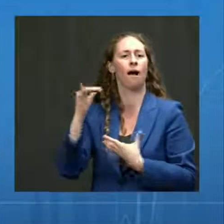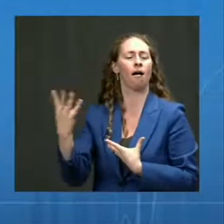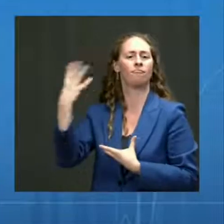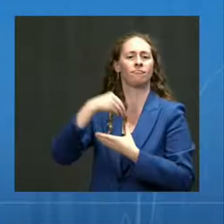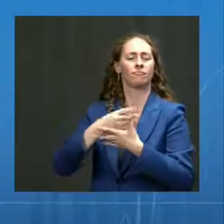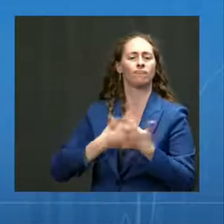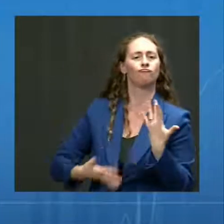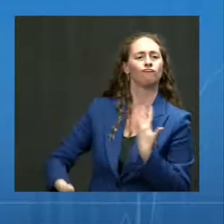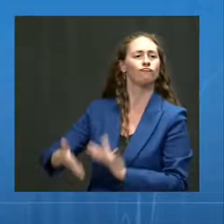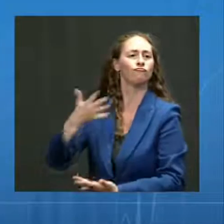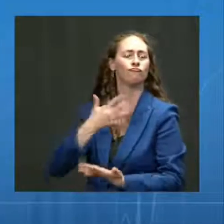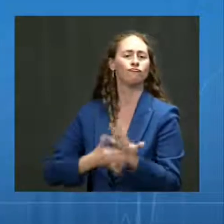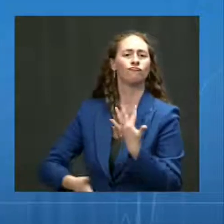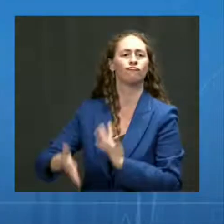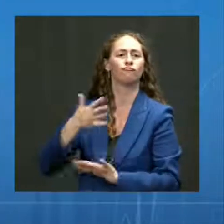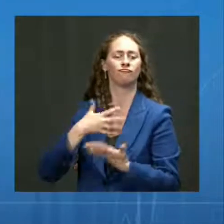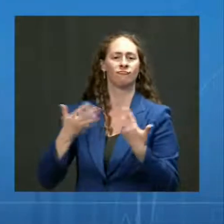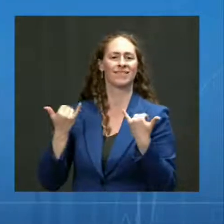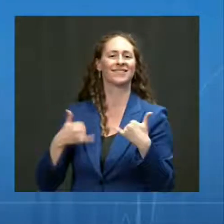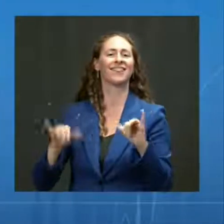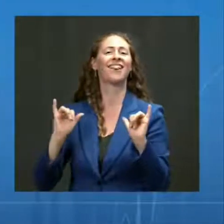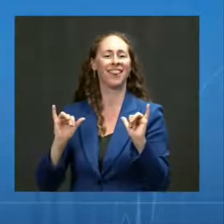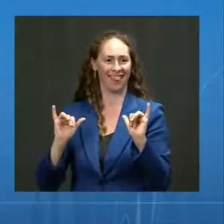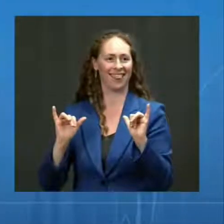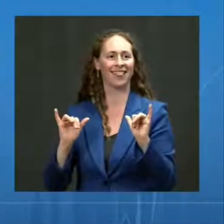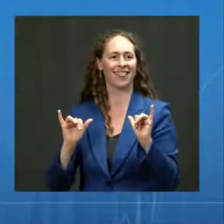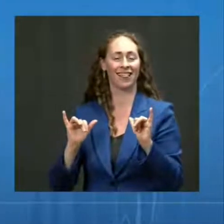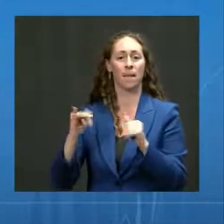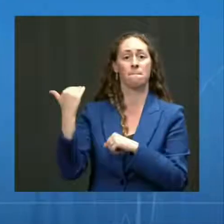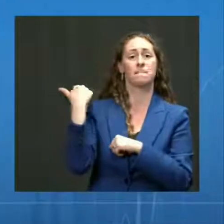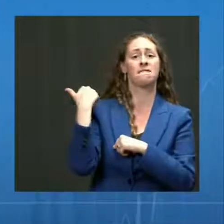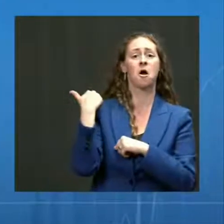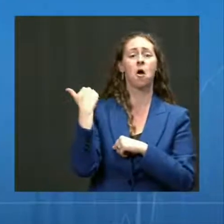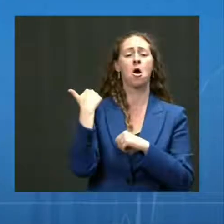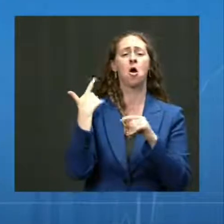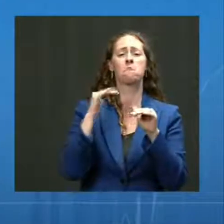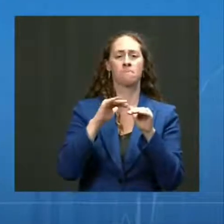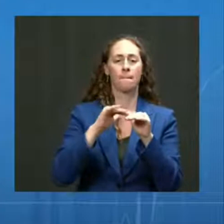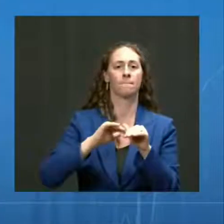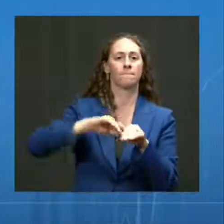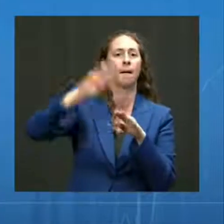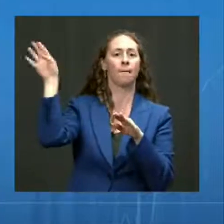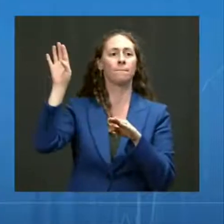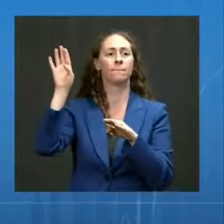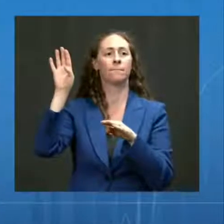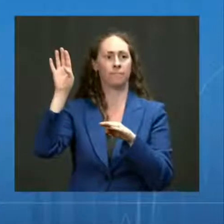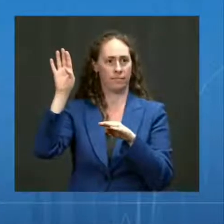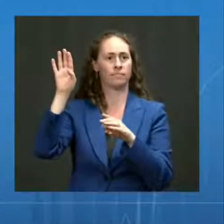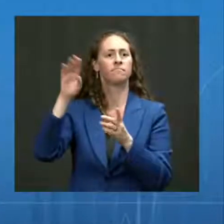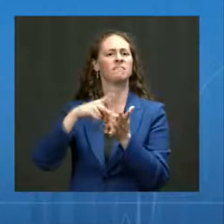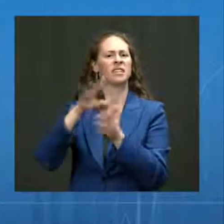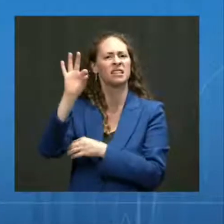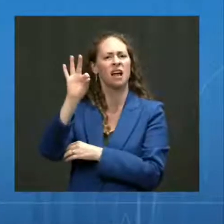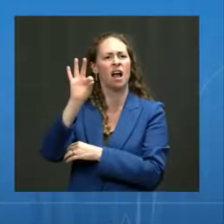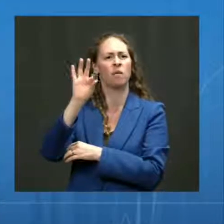NEUTRALIZATION TITER OF 1 TO 100